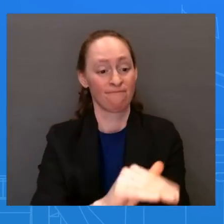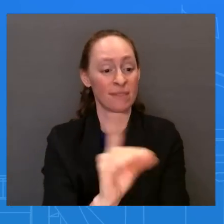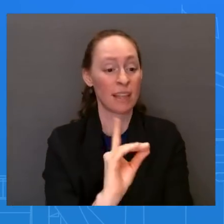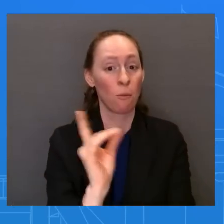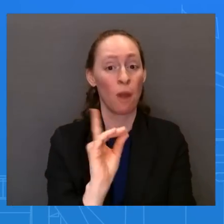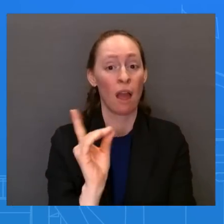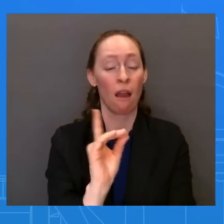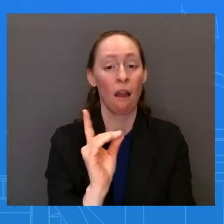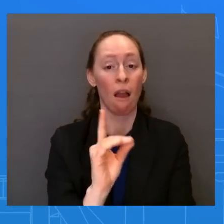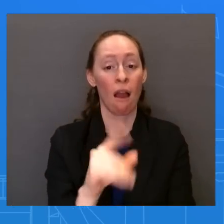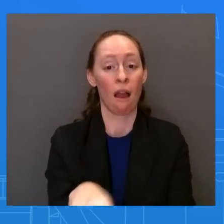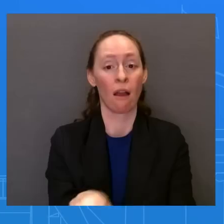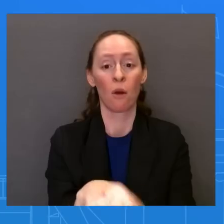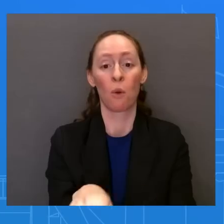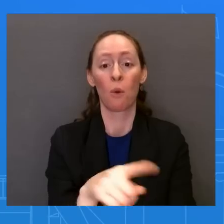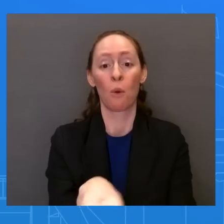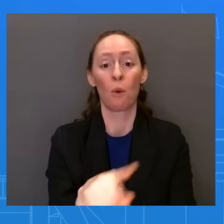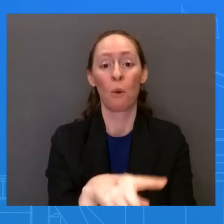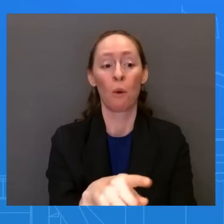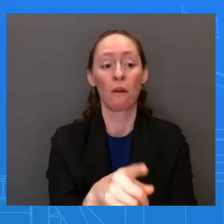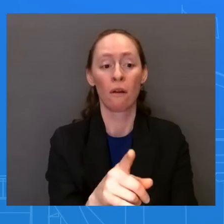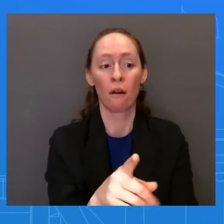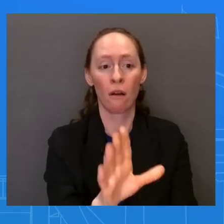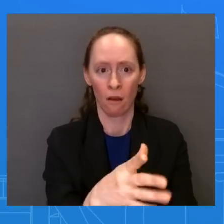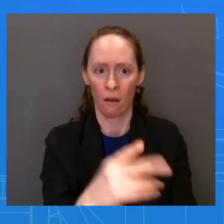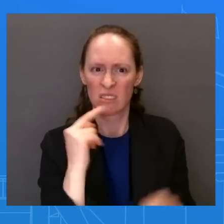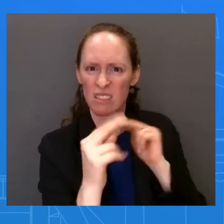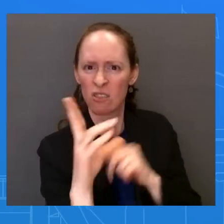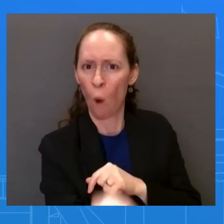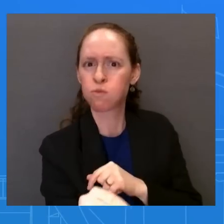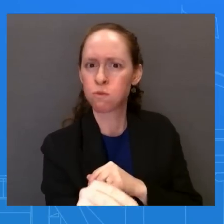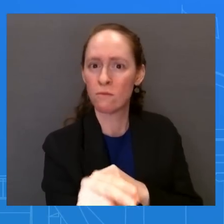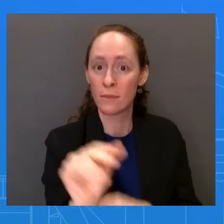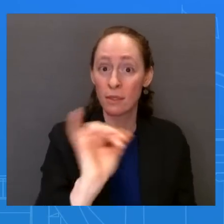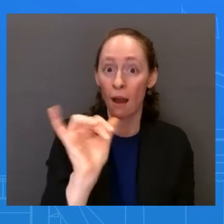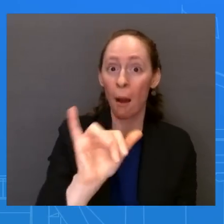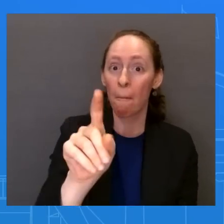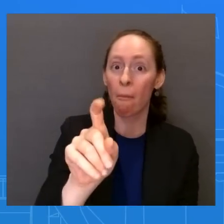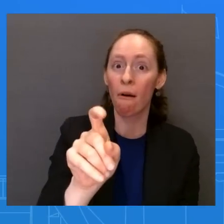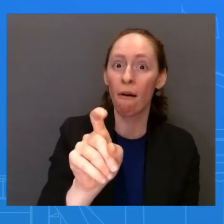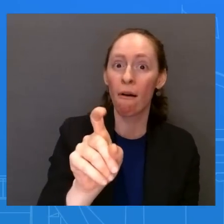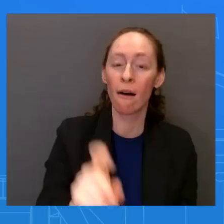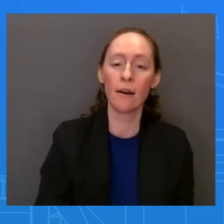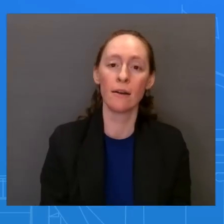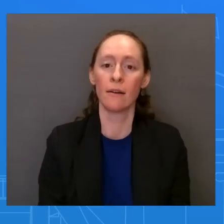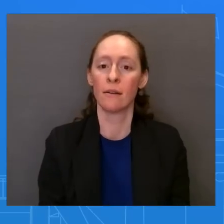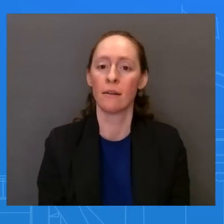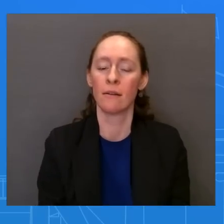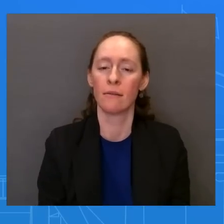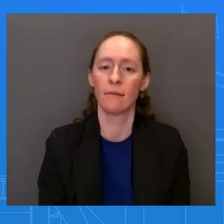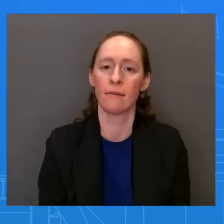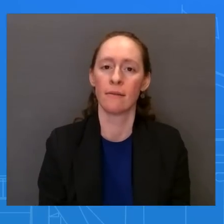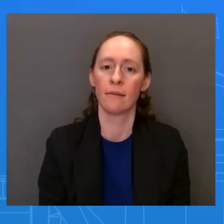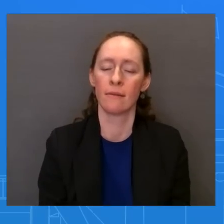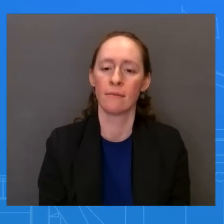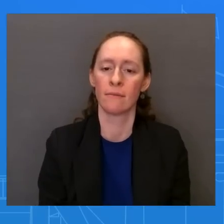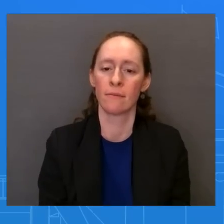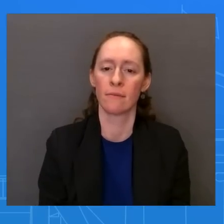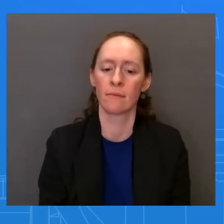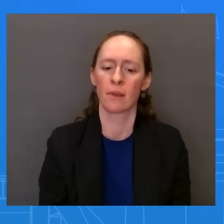Ms. Jean-Pierre: What we've been very clear about is that in the last administration, the debt ceiling was dealt with three times -- three times in a bipartisan way.